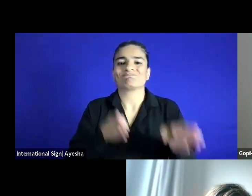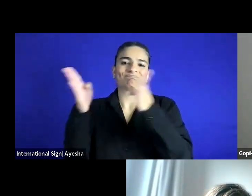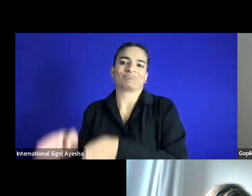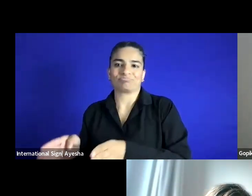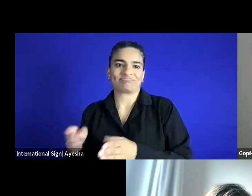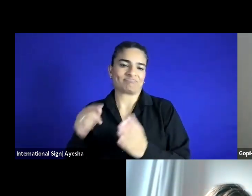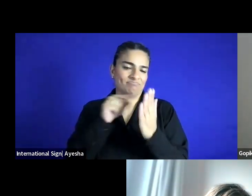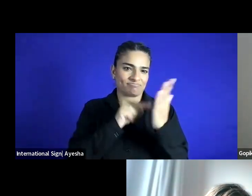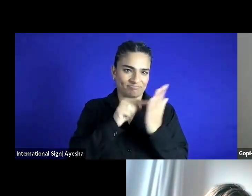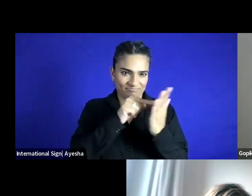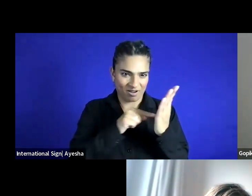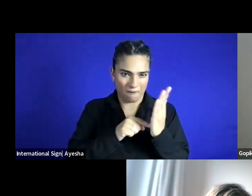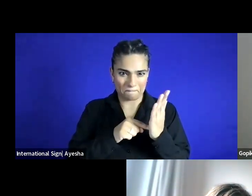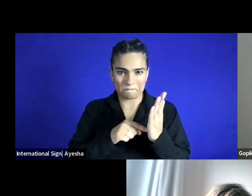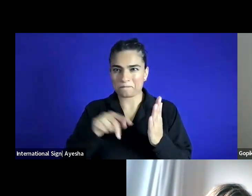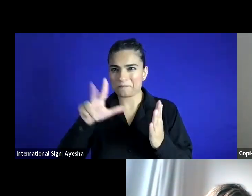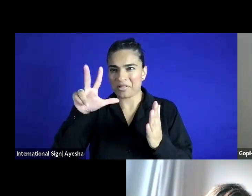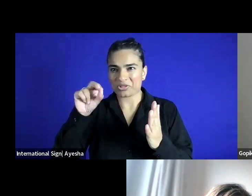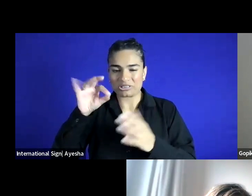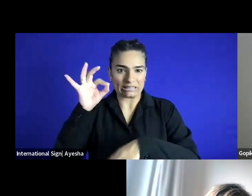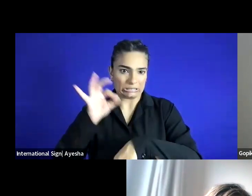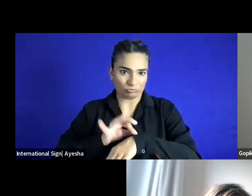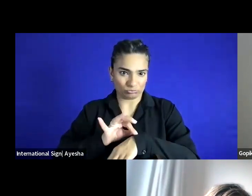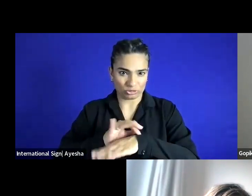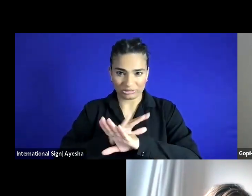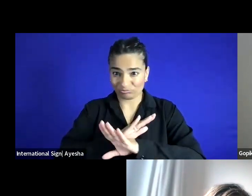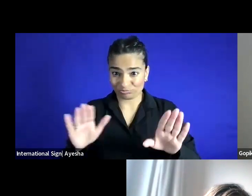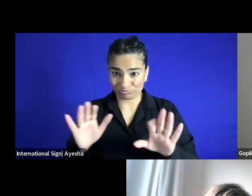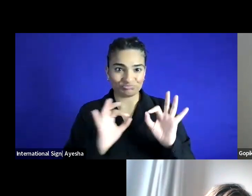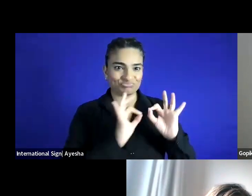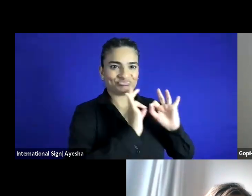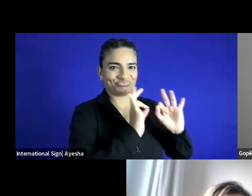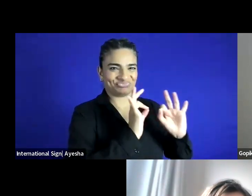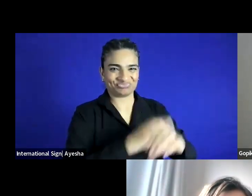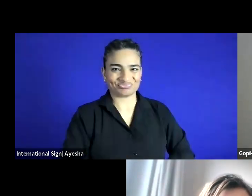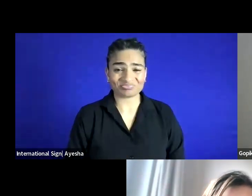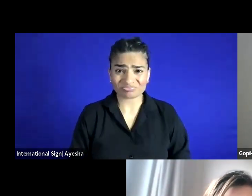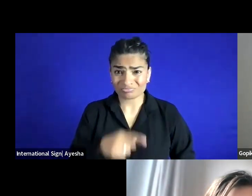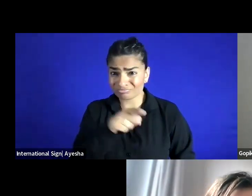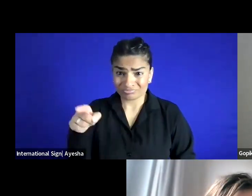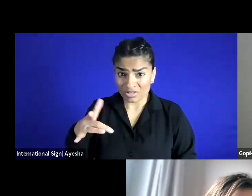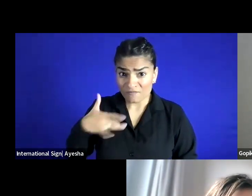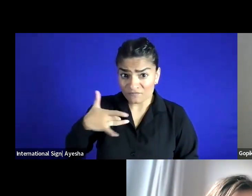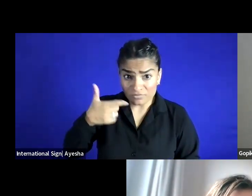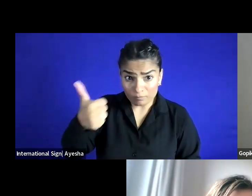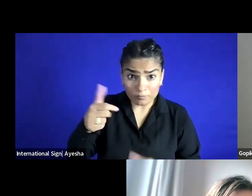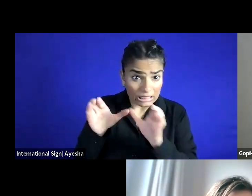Is there anything that you feel that's coming off the team that's running the Q&A would like us to pick up verbally?